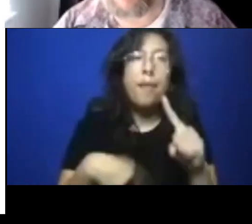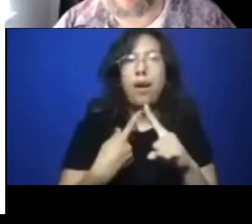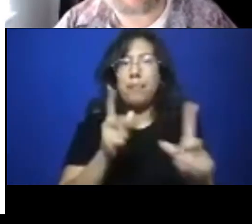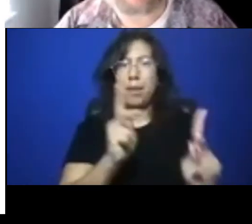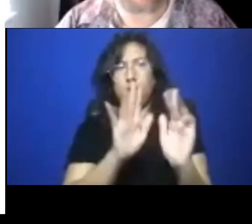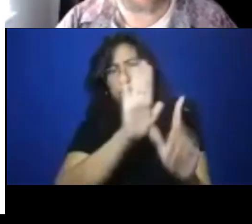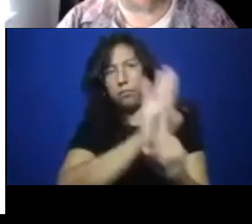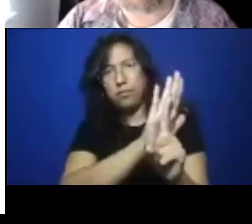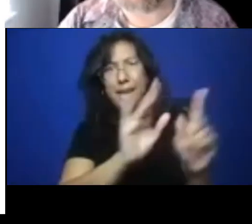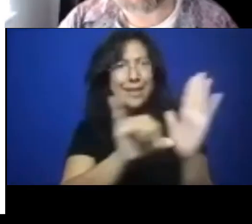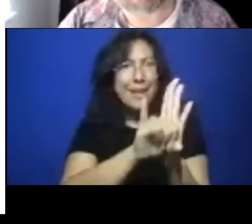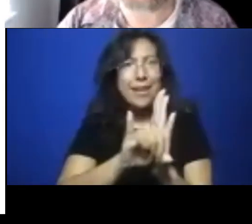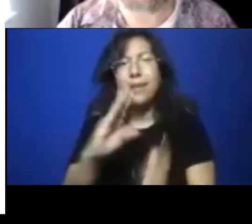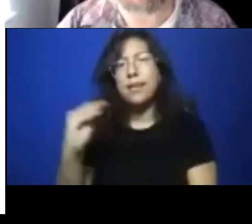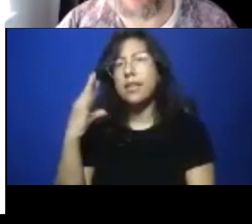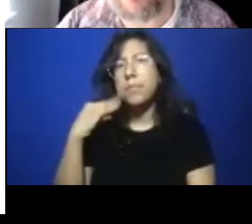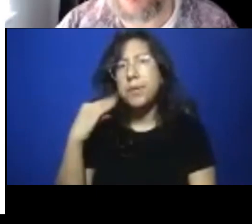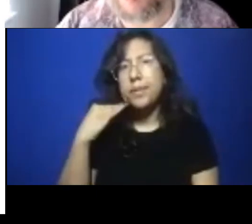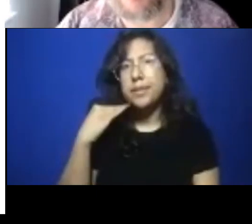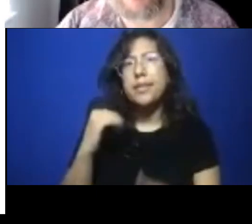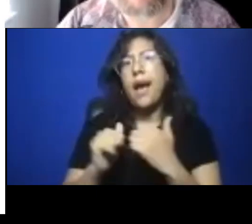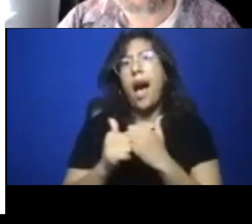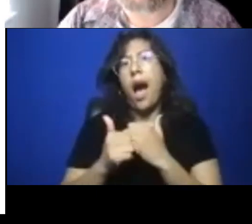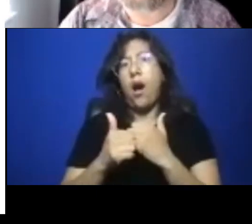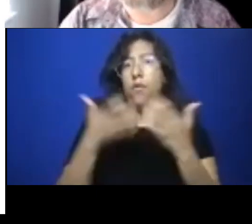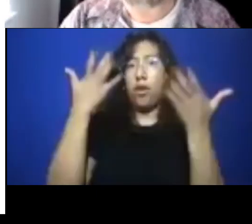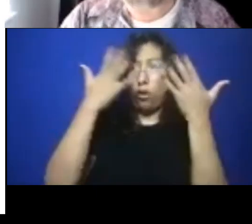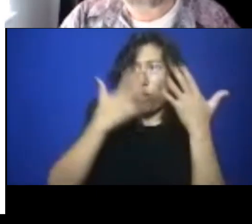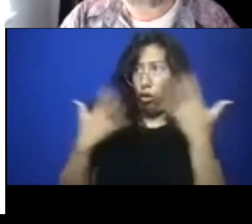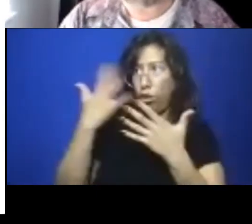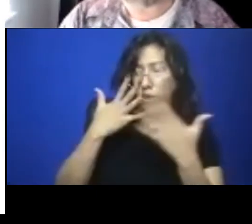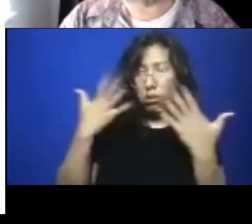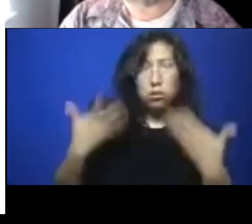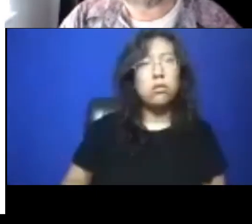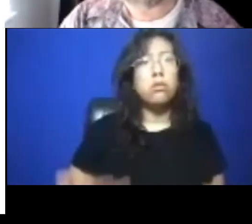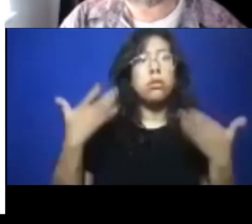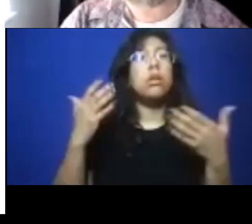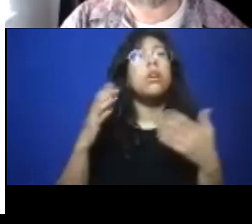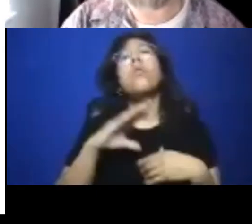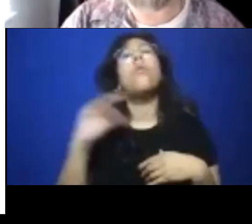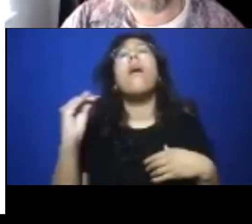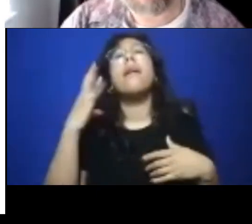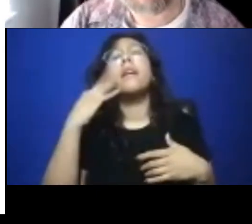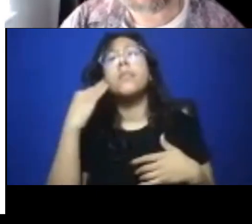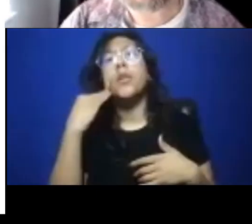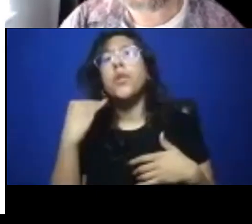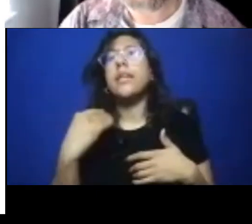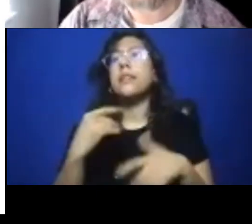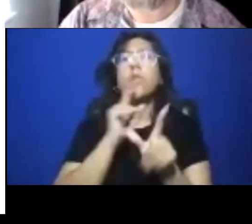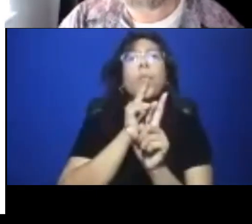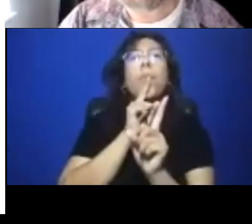And that can be about how somebody looks, about what experiences somebody reports